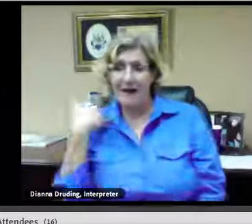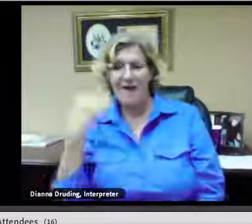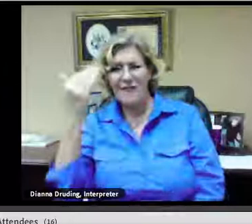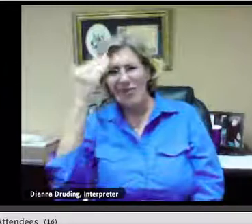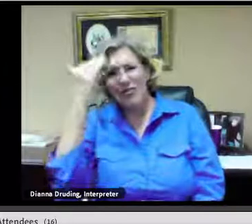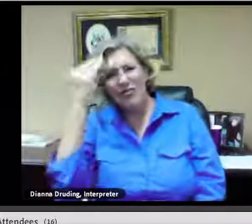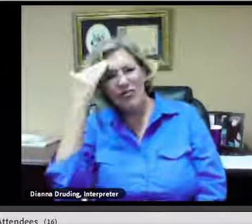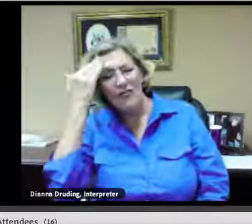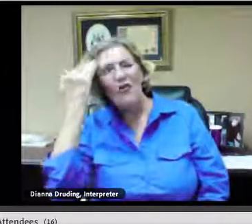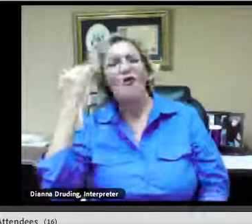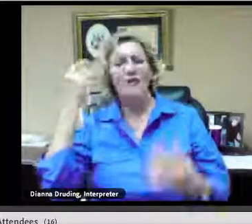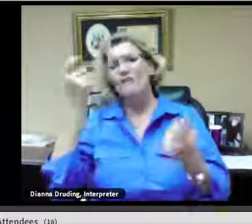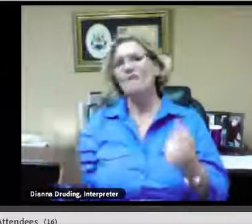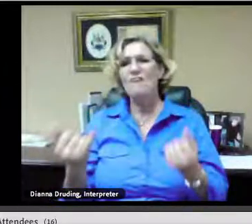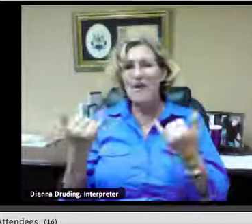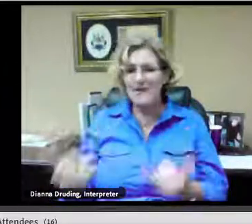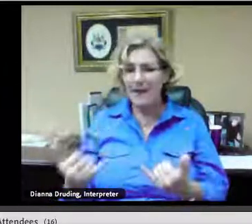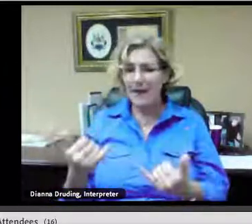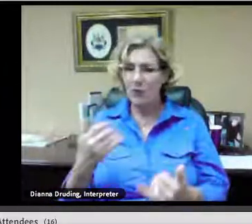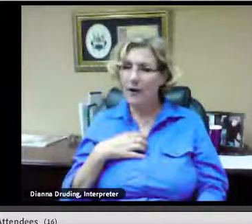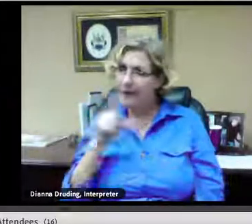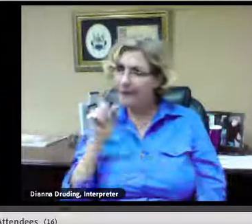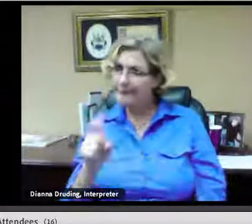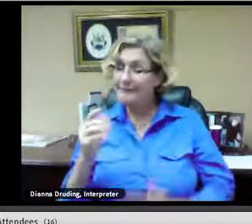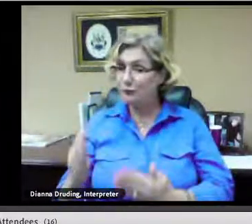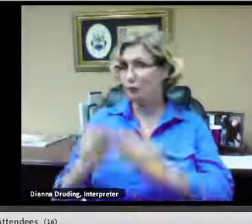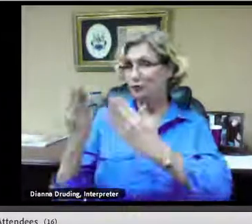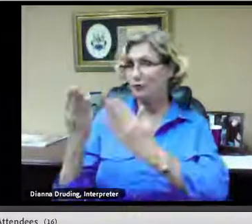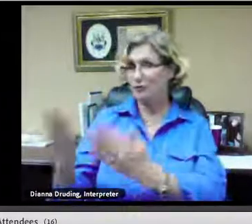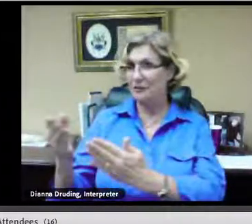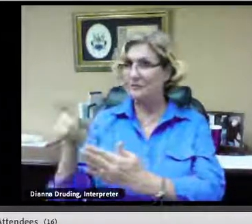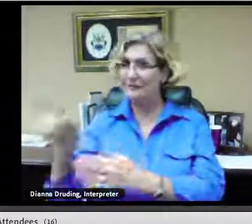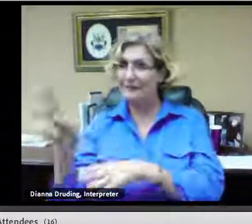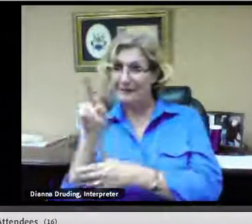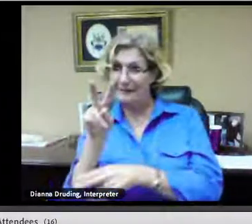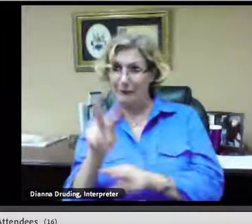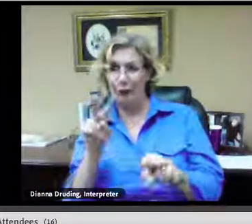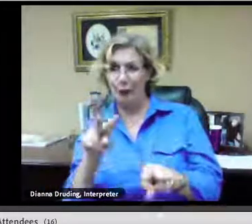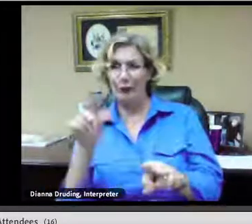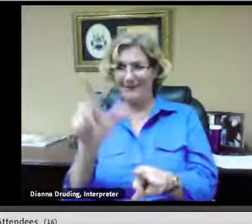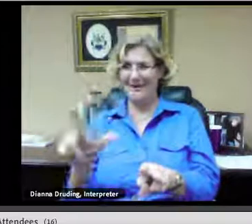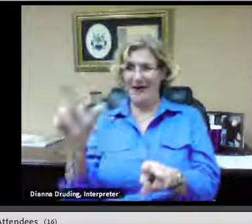I need to suggest that he look at libraries. I honestly hadn't thought about that before.